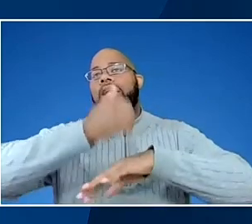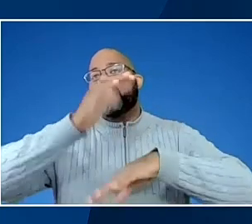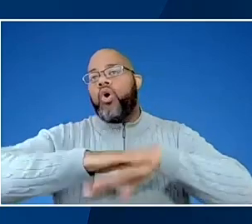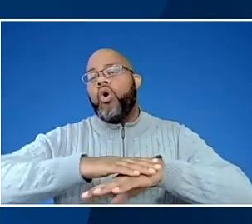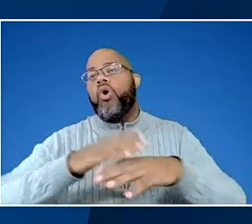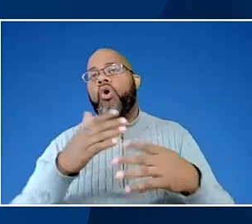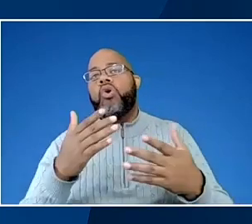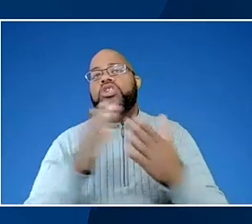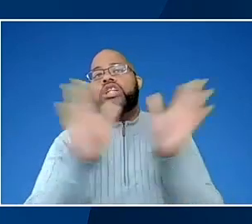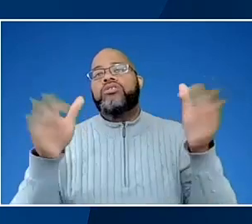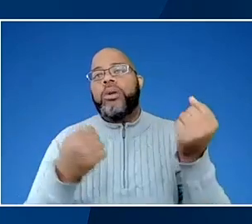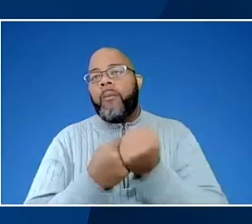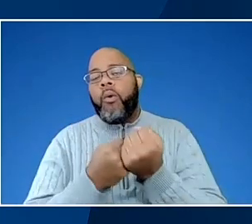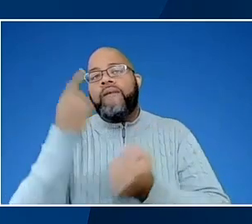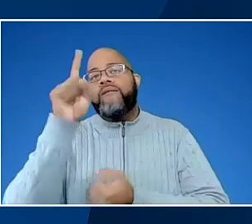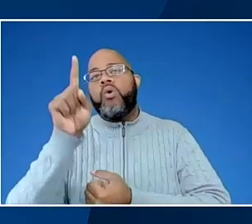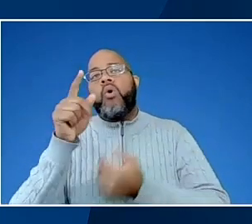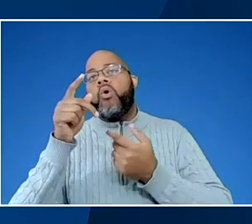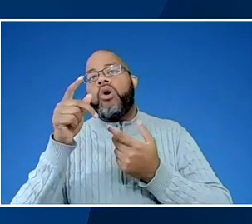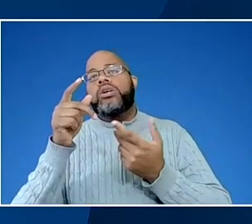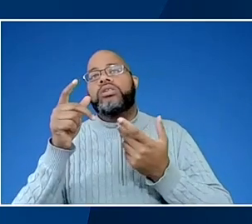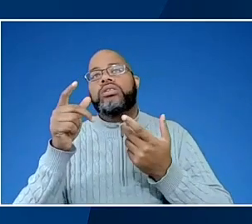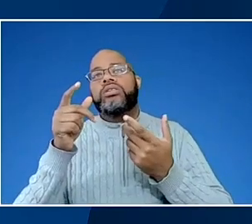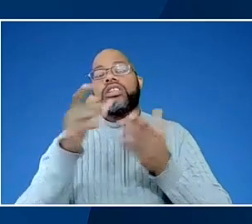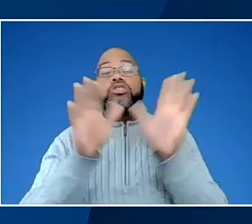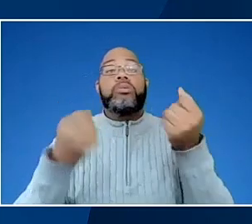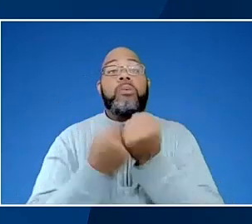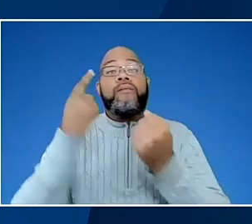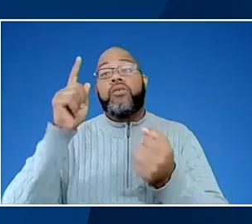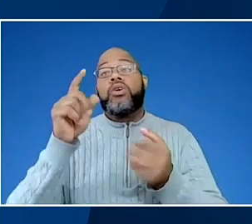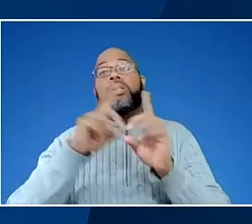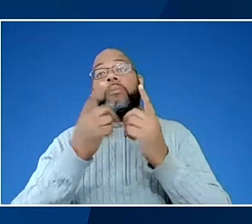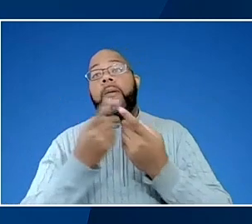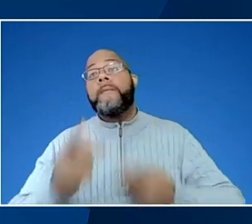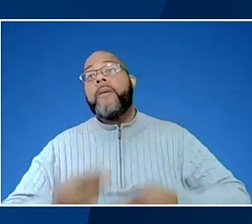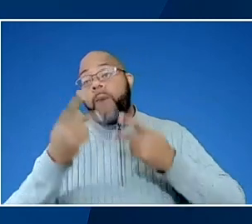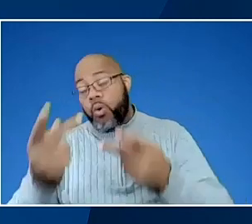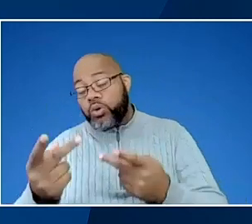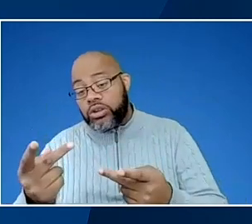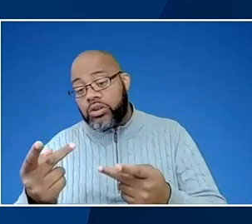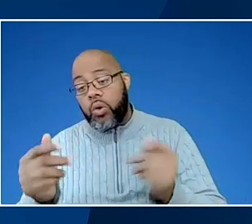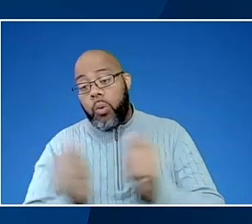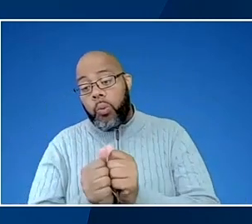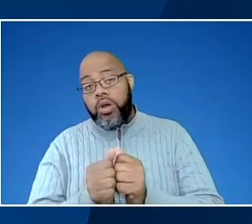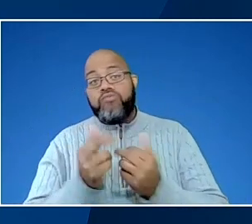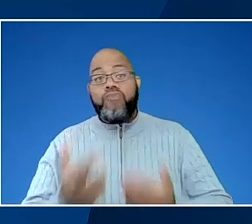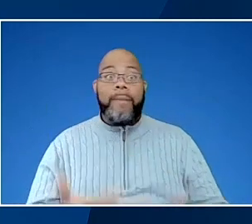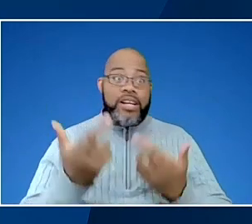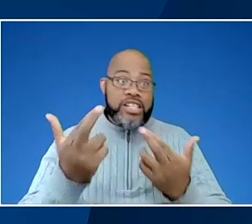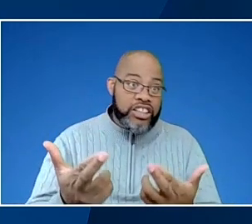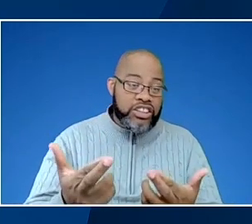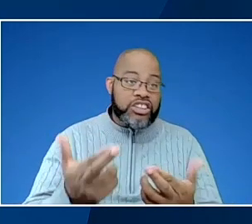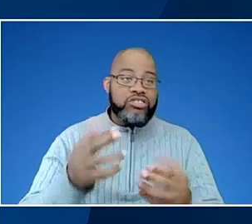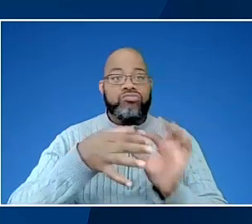support for the Department's proposal with recommendations around issues that need to